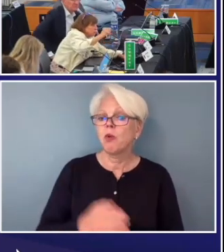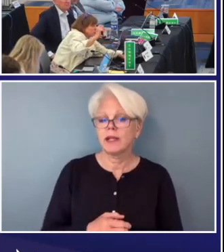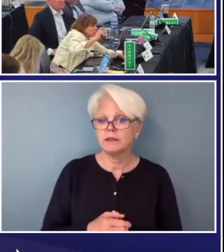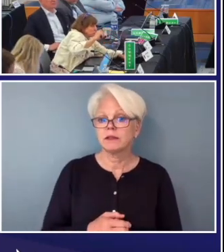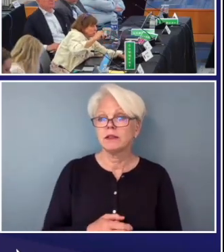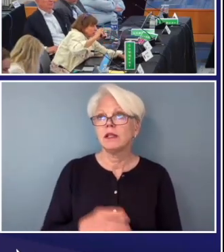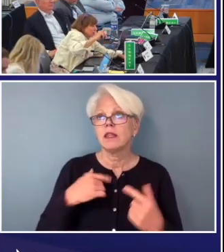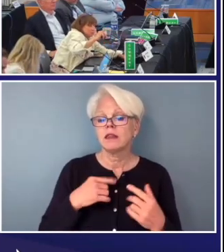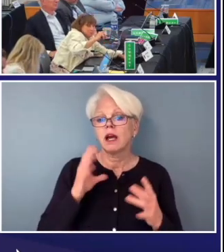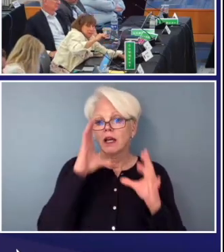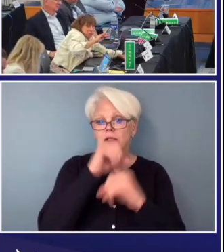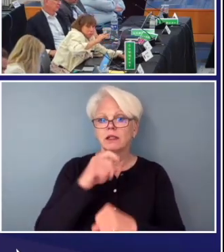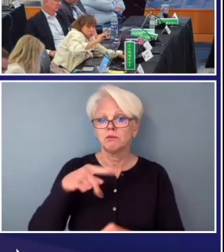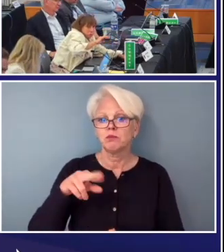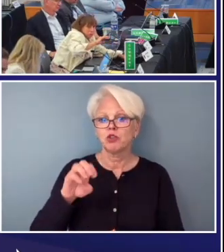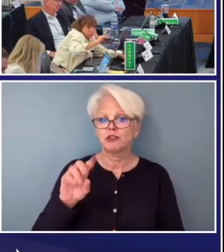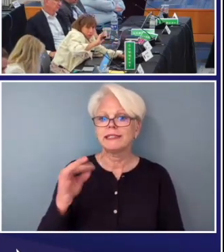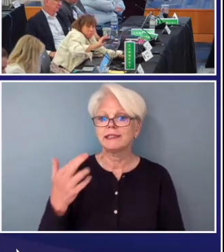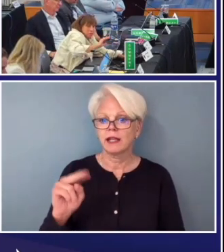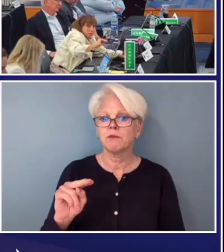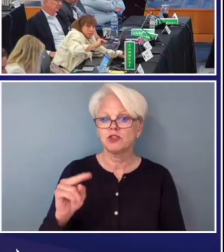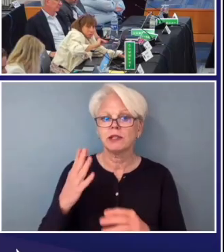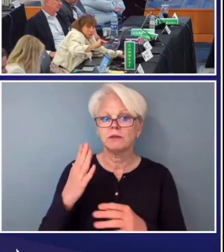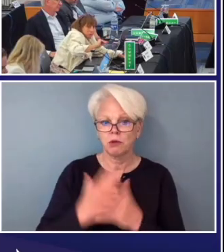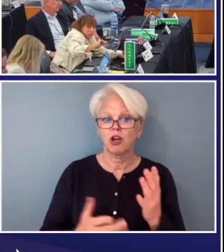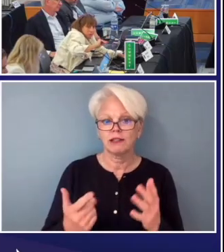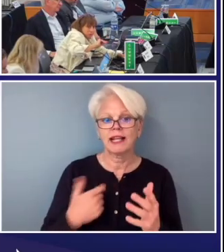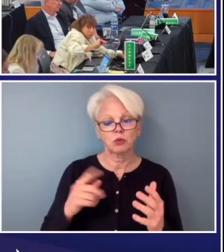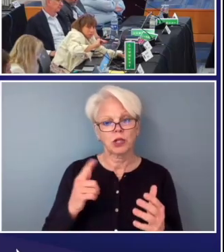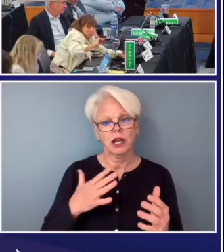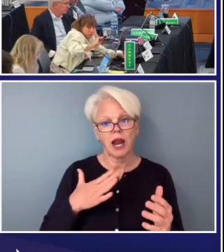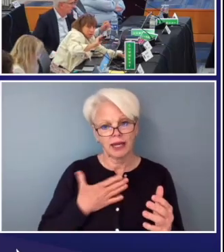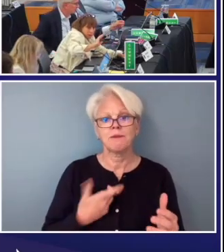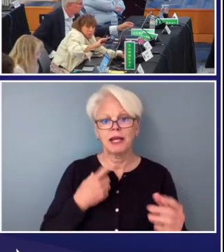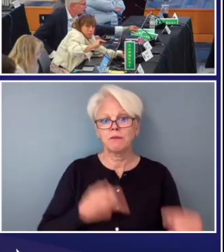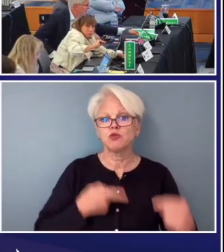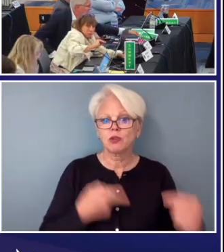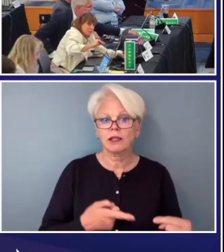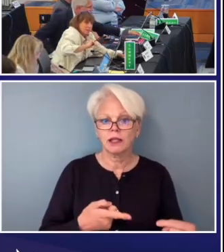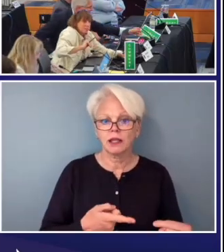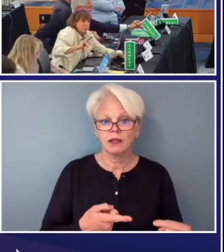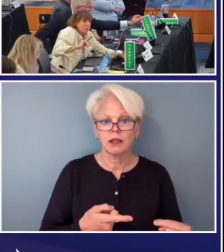piece is where I actually am struggling. I'm admittedly struggling because of academic, because of academic freedom.